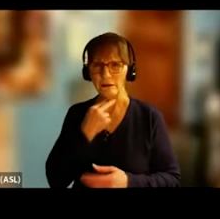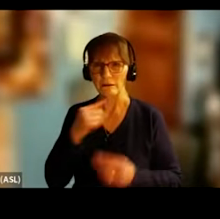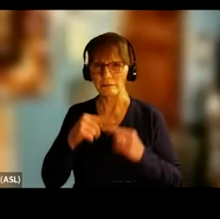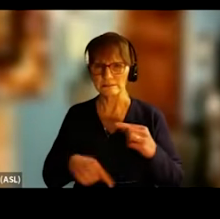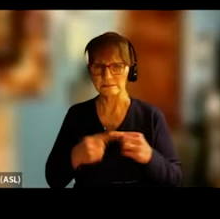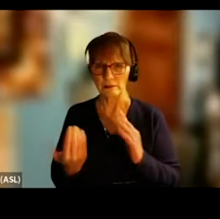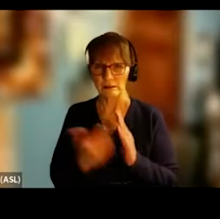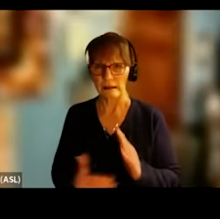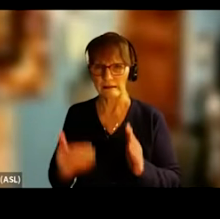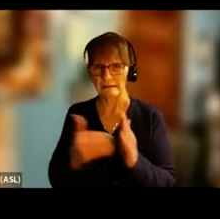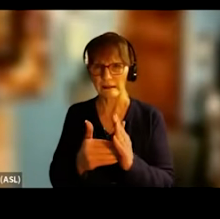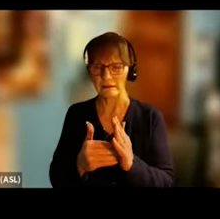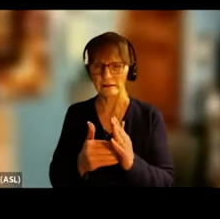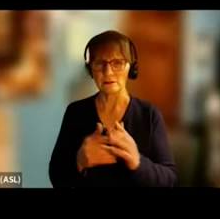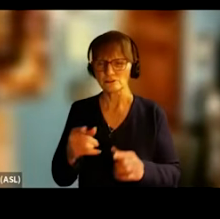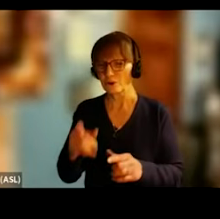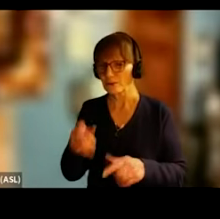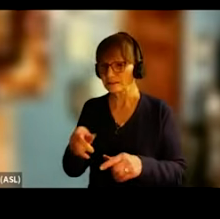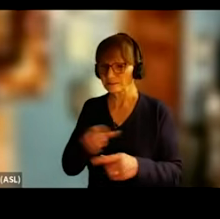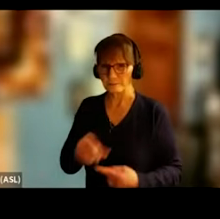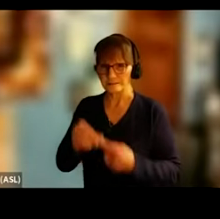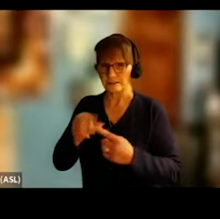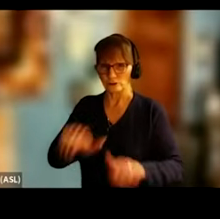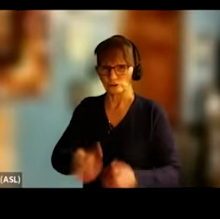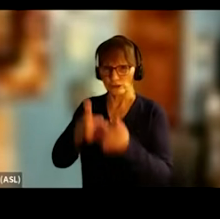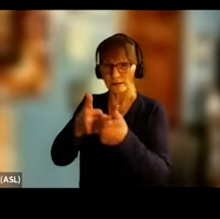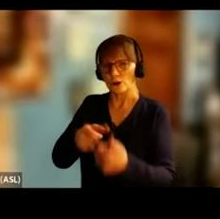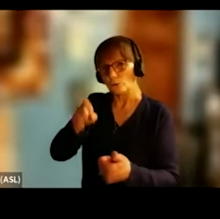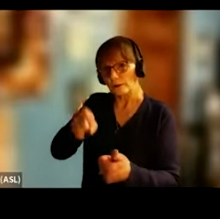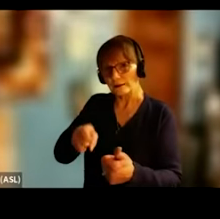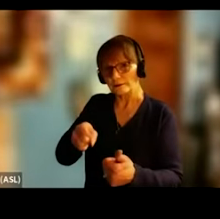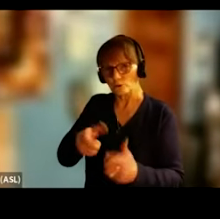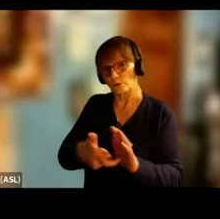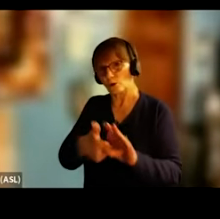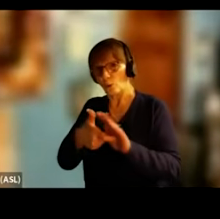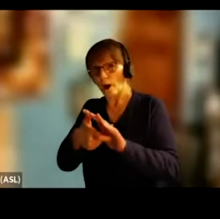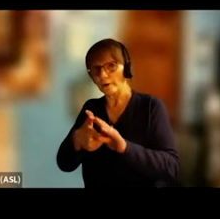And so this is a really particular challenge that we really need to require and build out these health systems